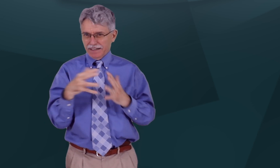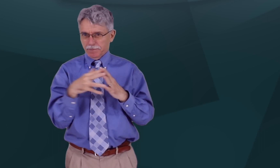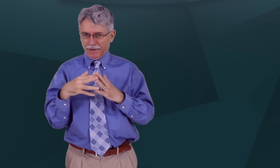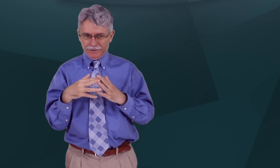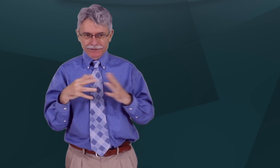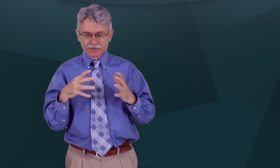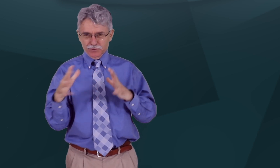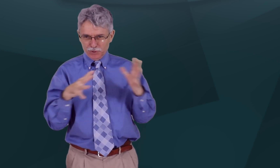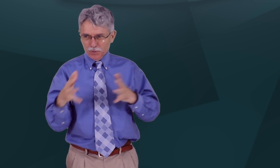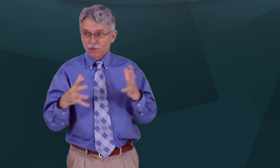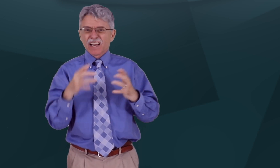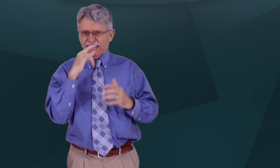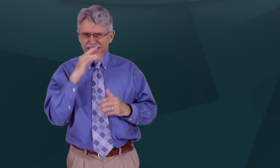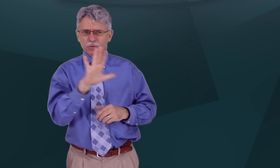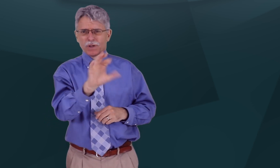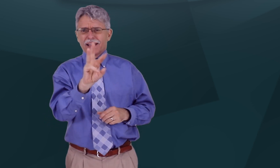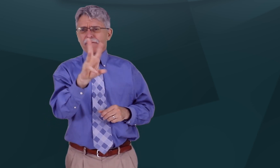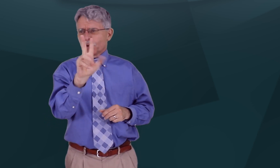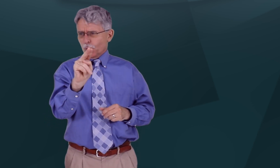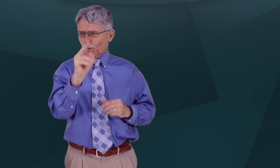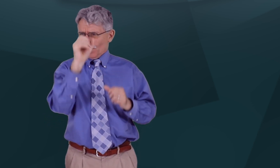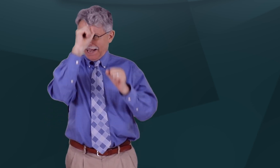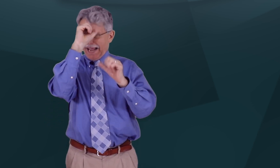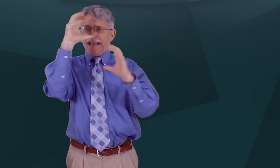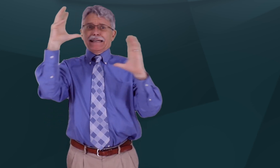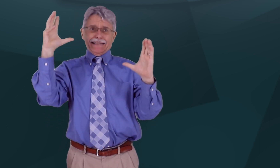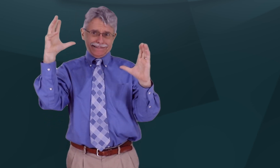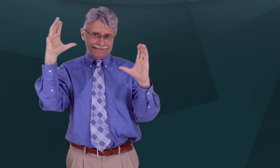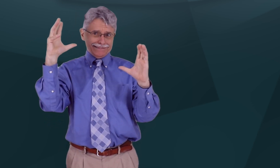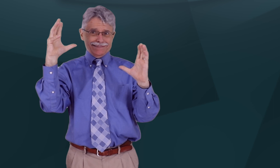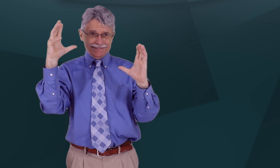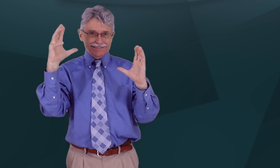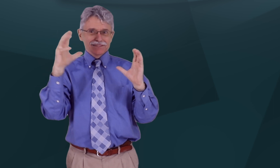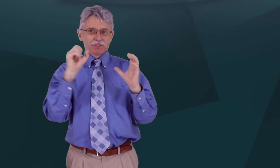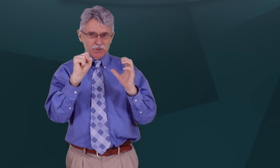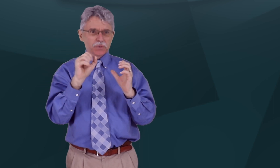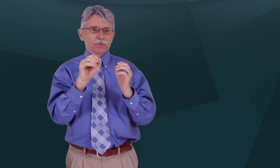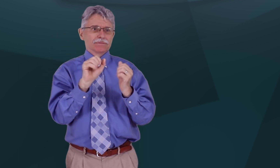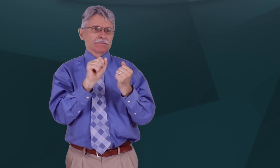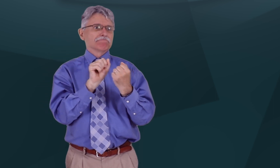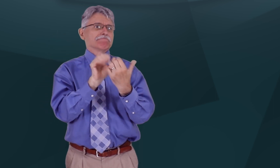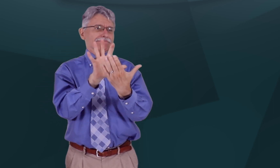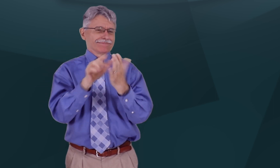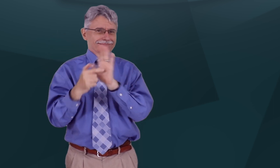So, you know, kids end up with their own theory about how the world works,